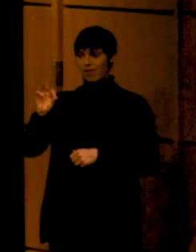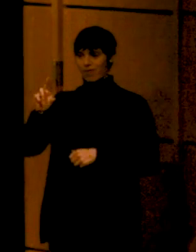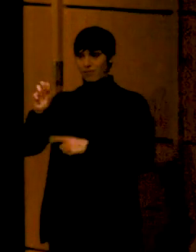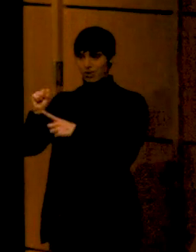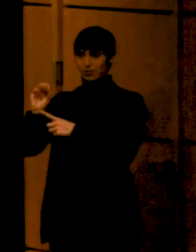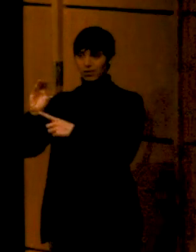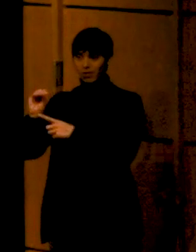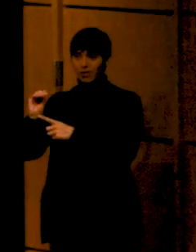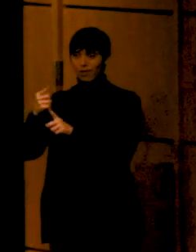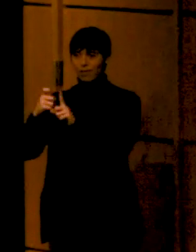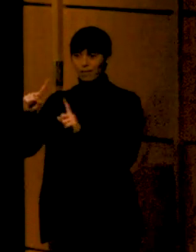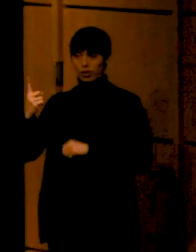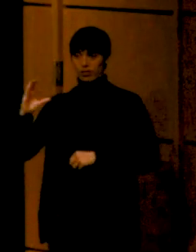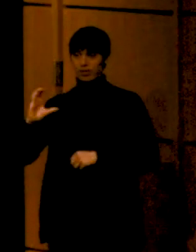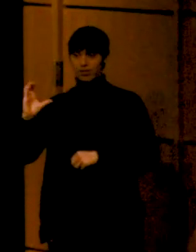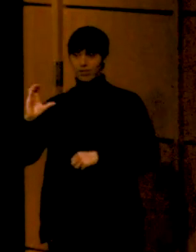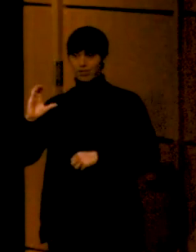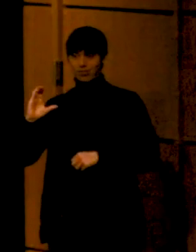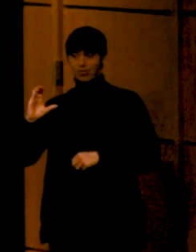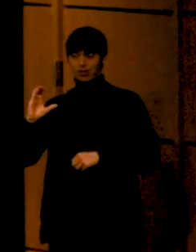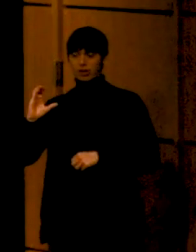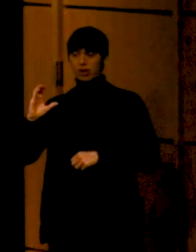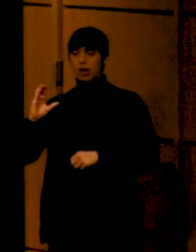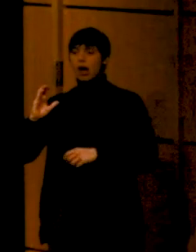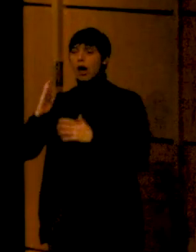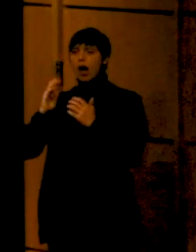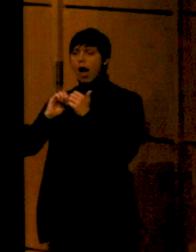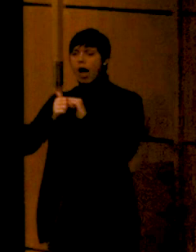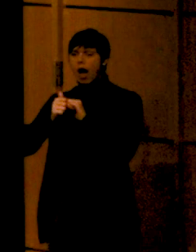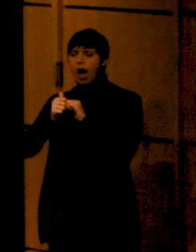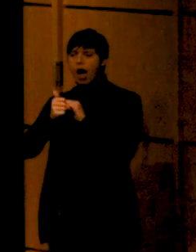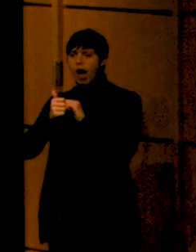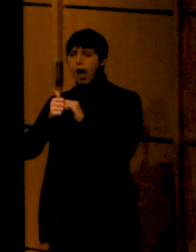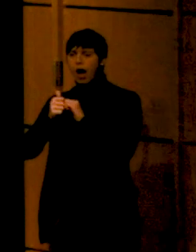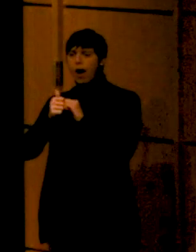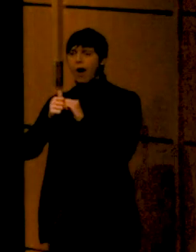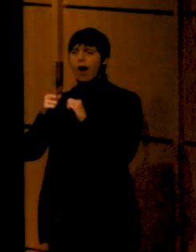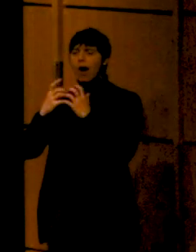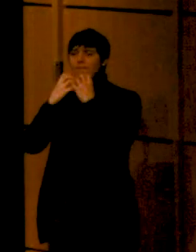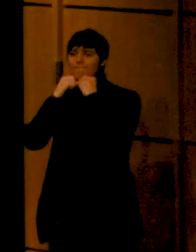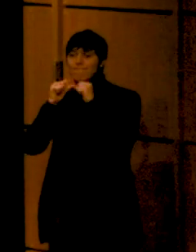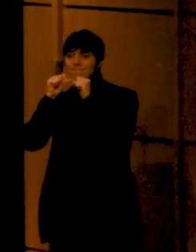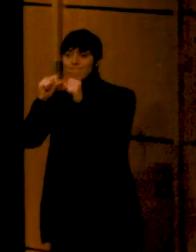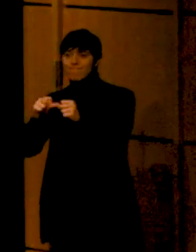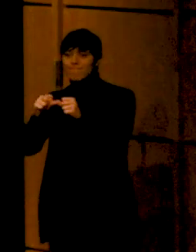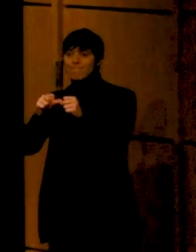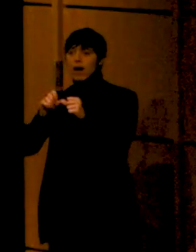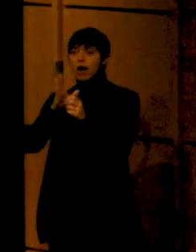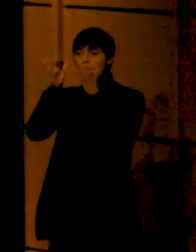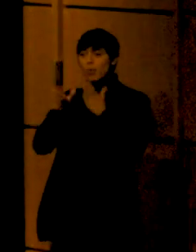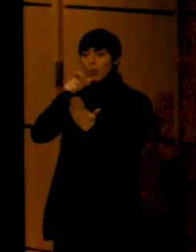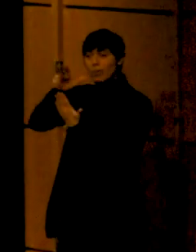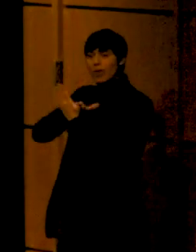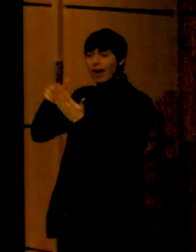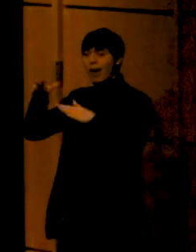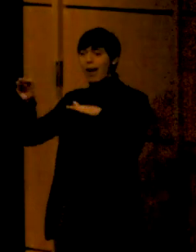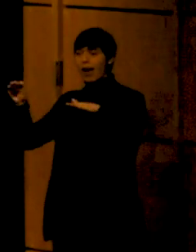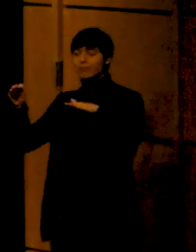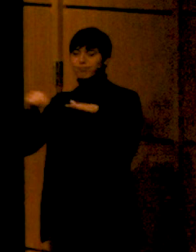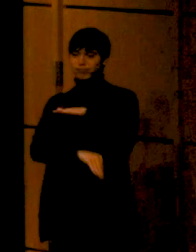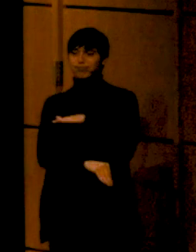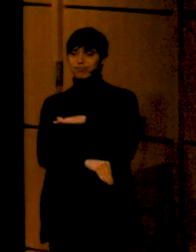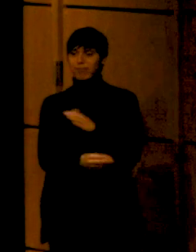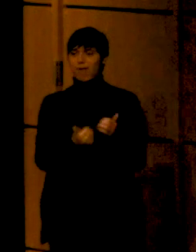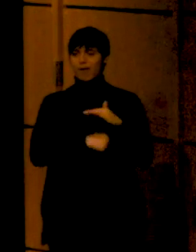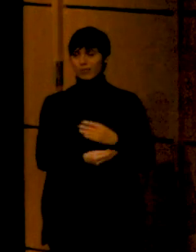And it's with us in this condition, because it was buried by its subject.